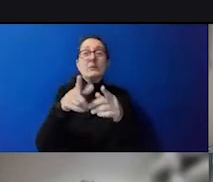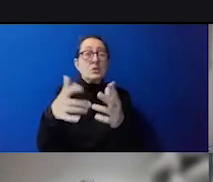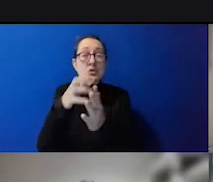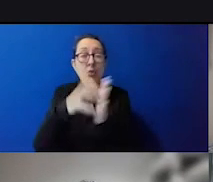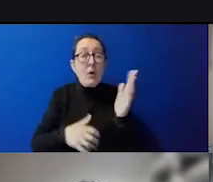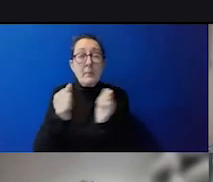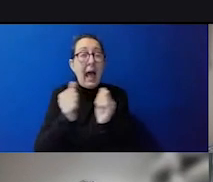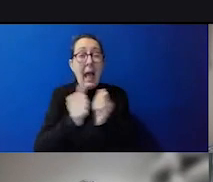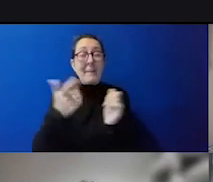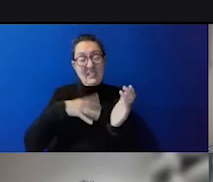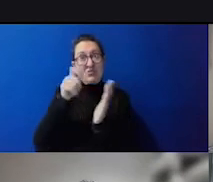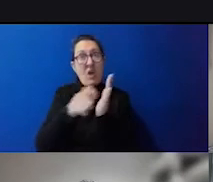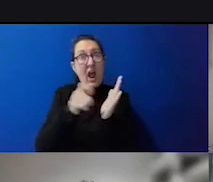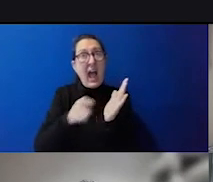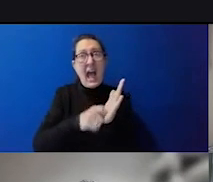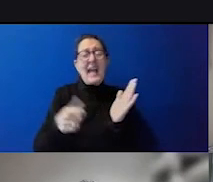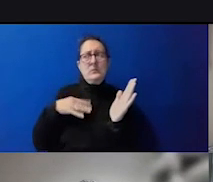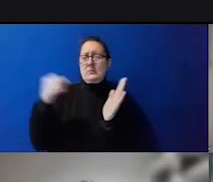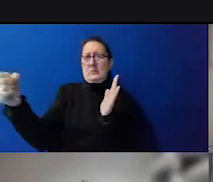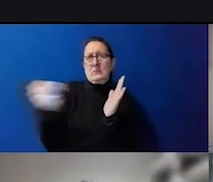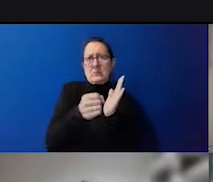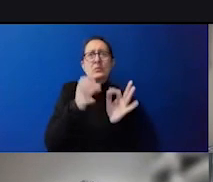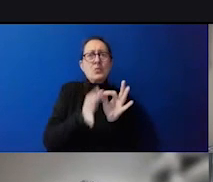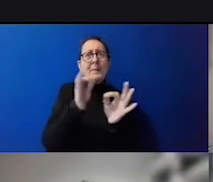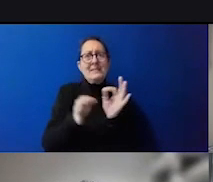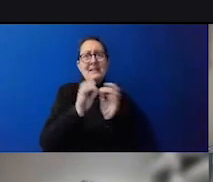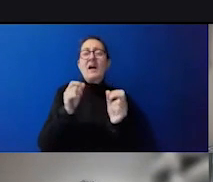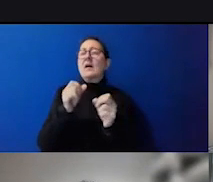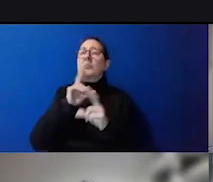want to make sure that people understand what they're what they're reading and writing um and